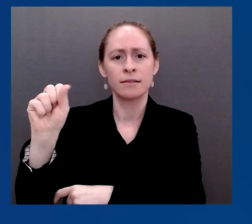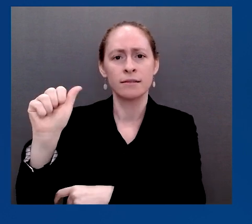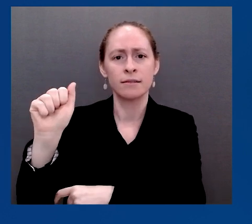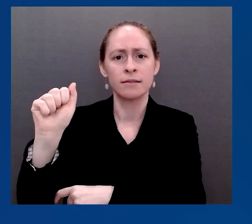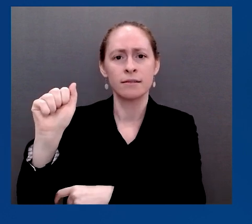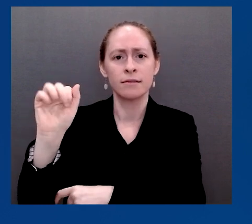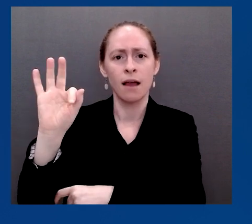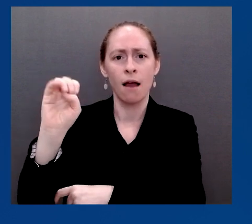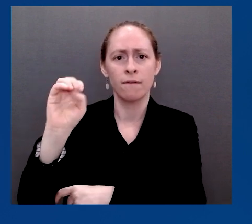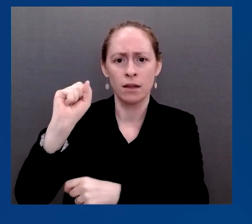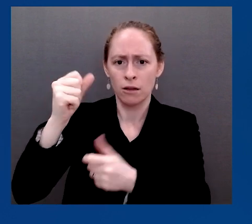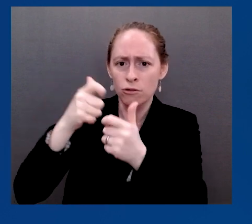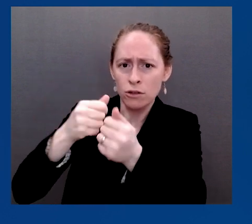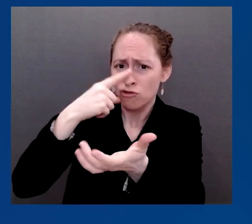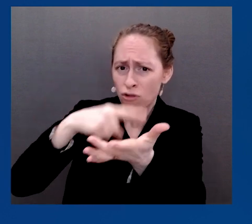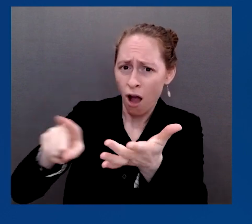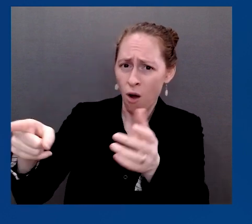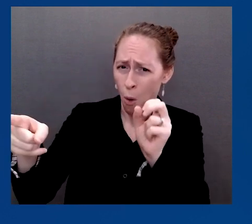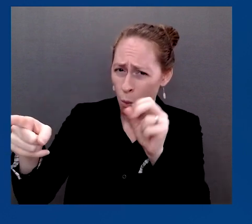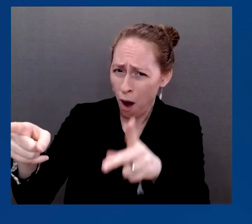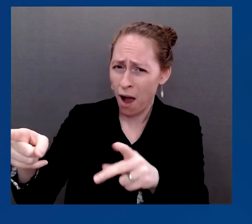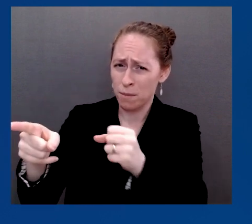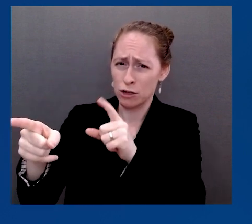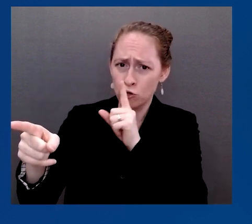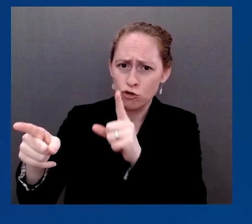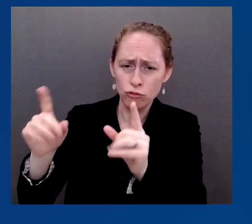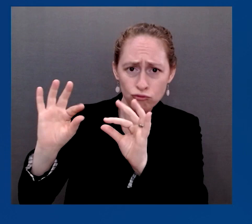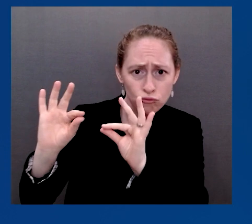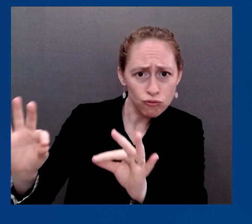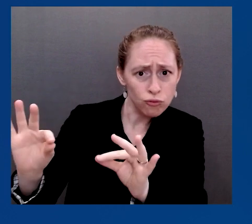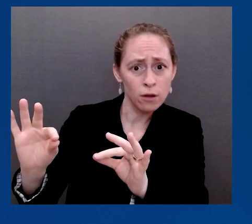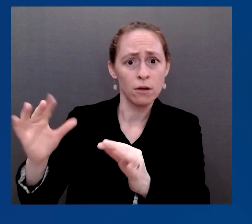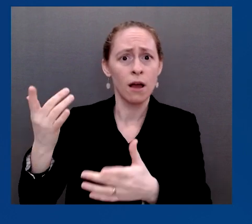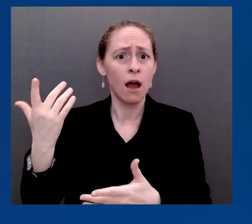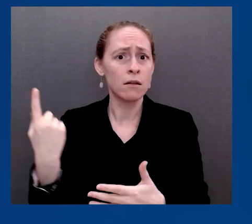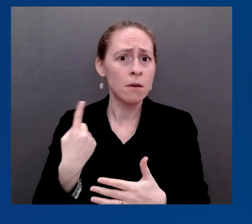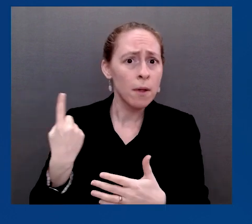the Clinical Immunization Safety project, and the Vaccine Safety Datalink --